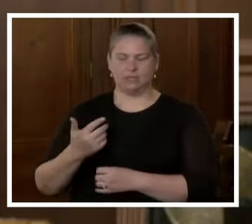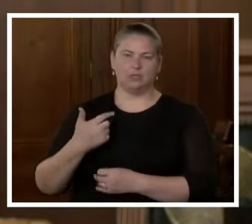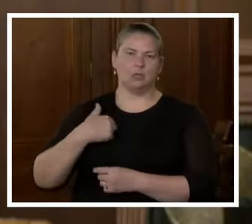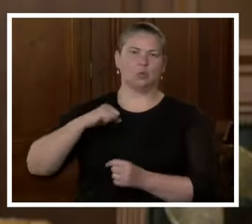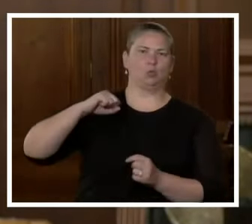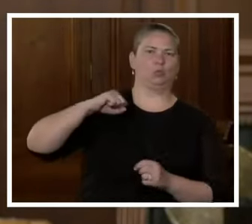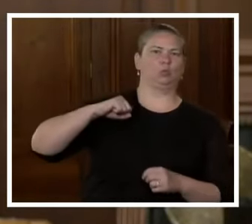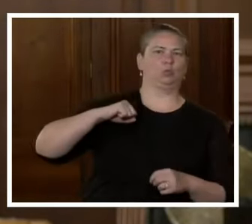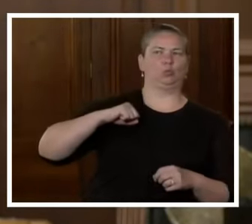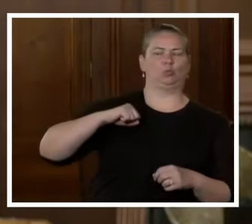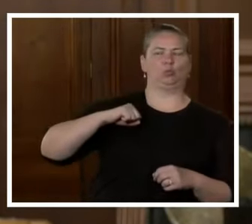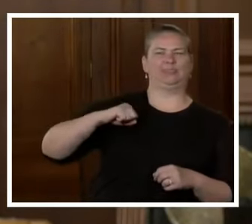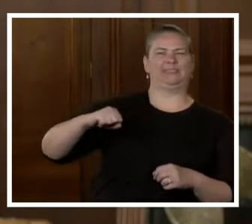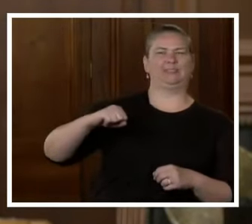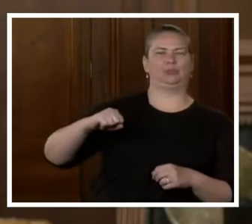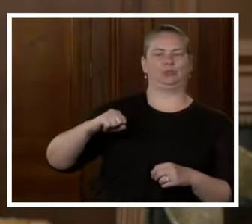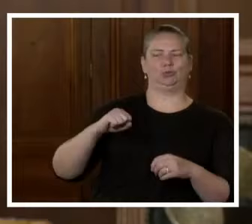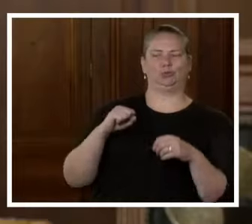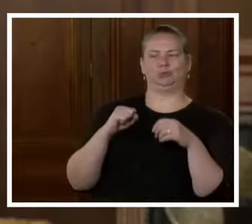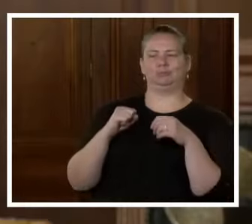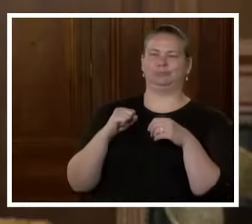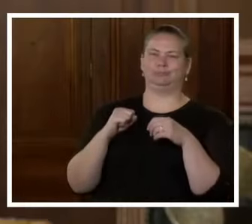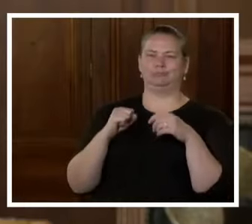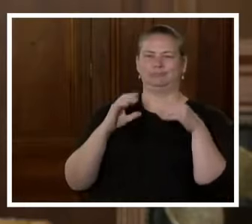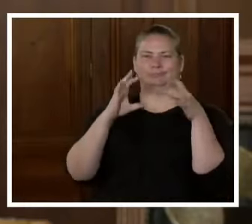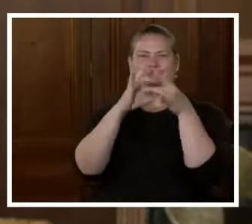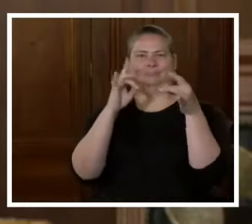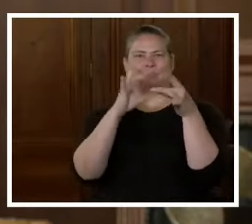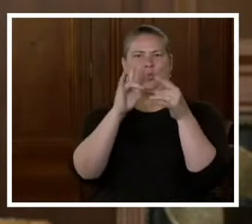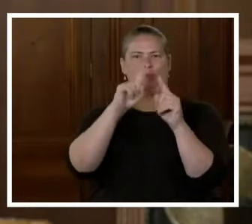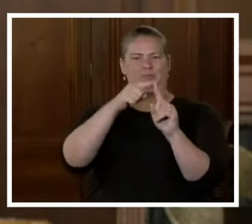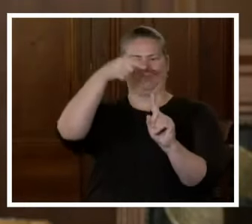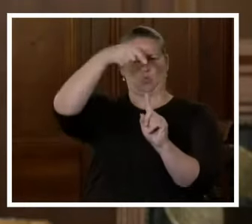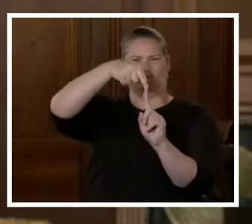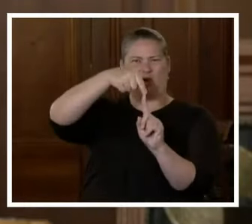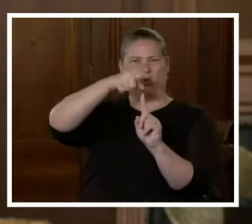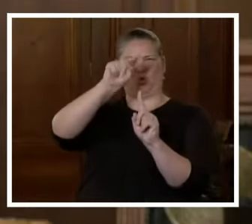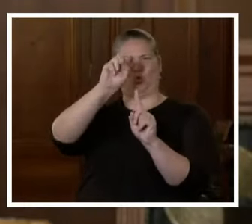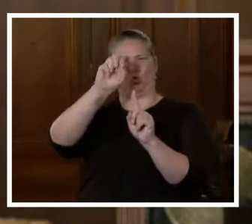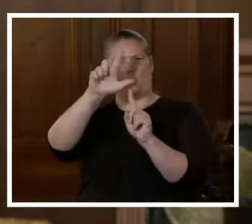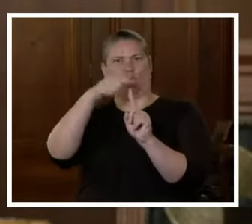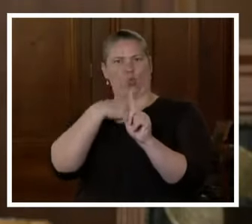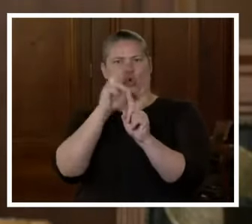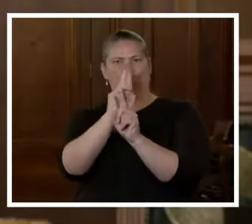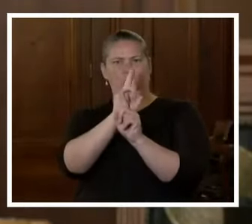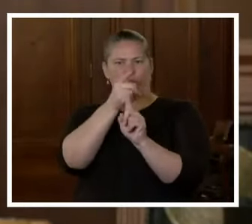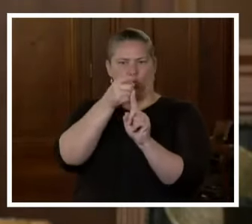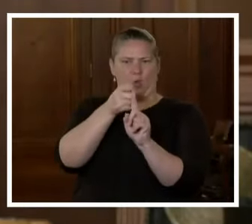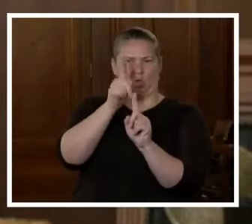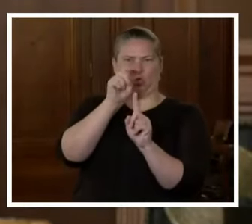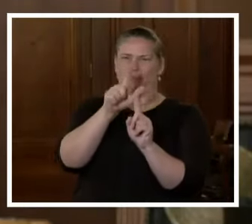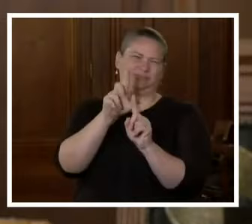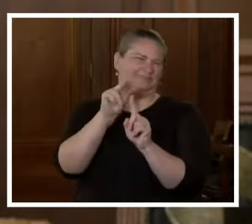COUNTIES WHERE THE DISEASE IS MORE ACTIVE AND OTHER TIMES WE'LL TO GO UKRAINE WE HAVEN'T